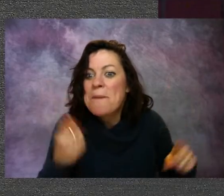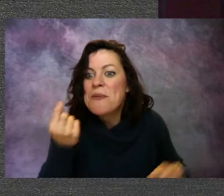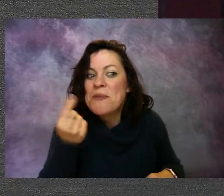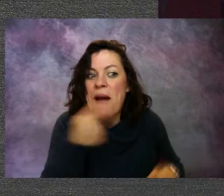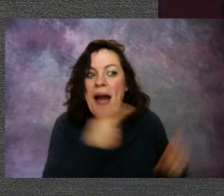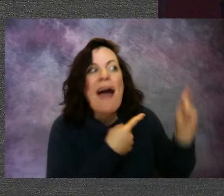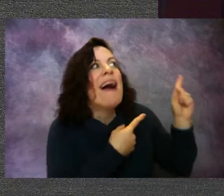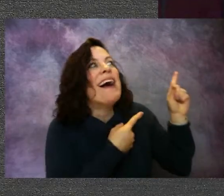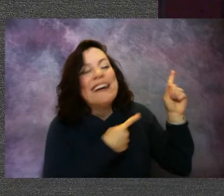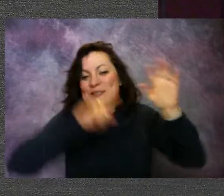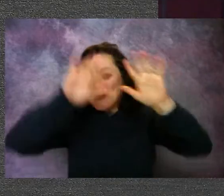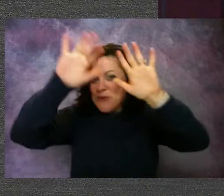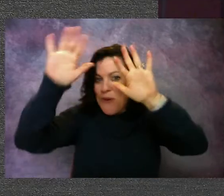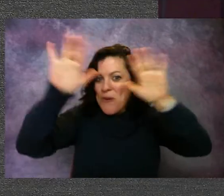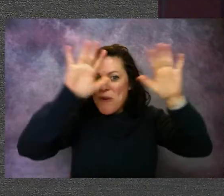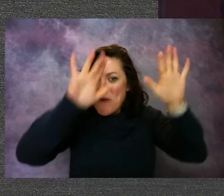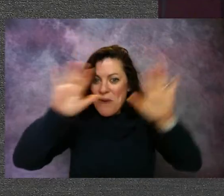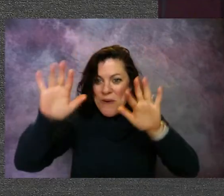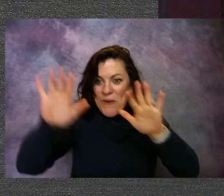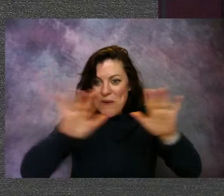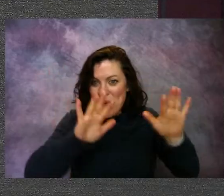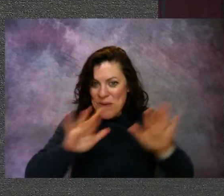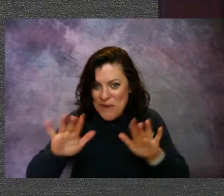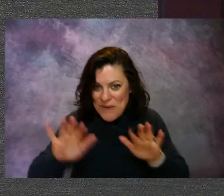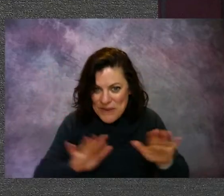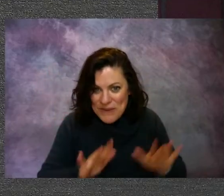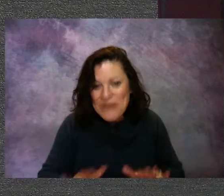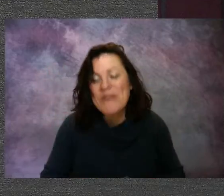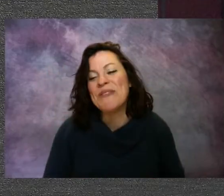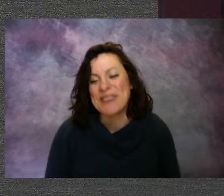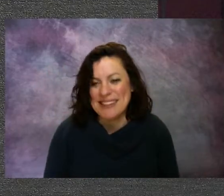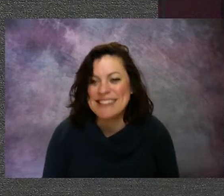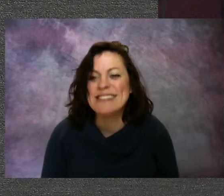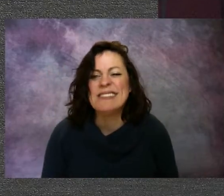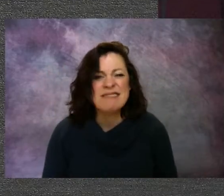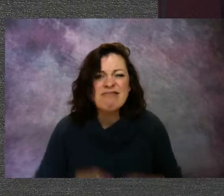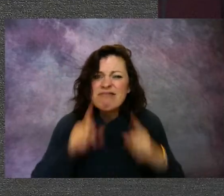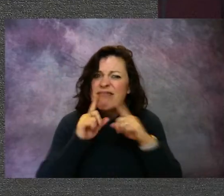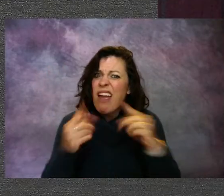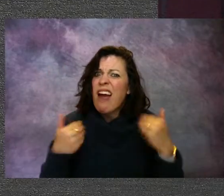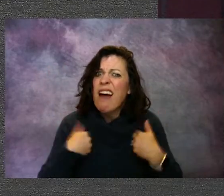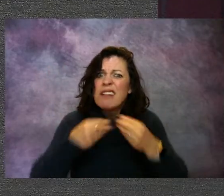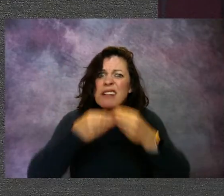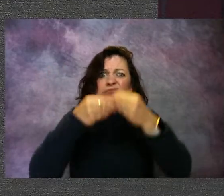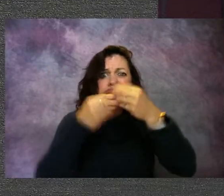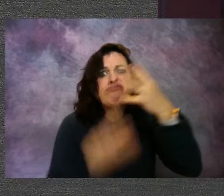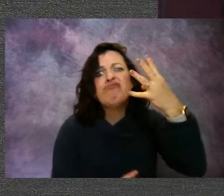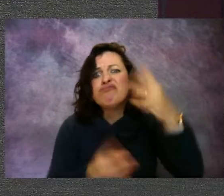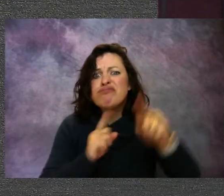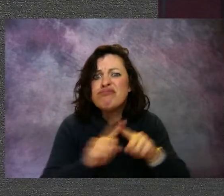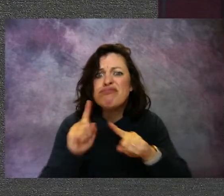is also the snowy weather. So, there are so many different types of weather.